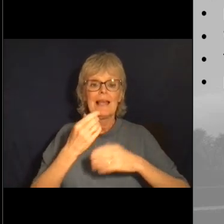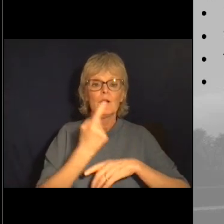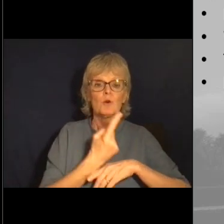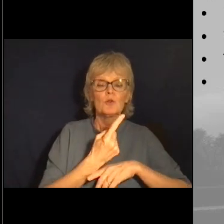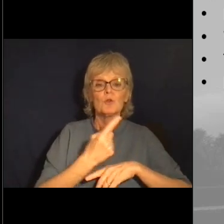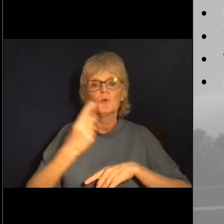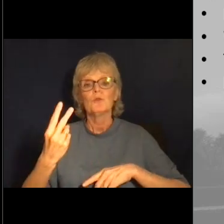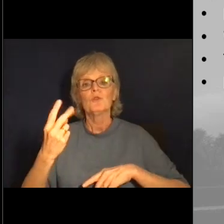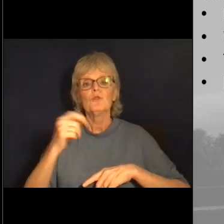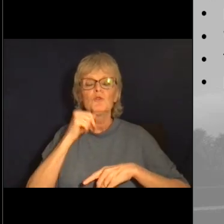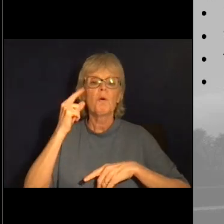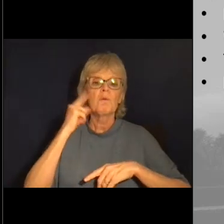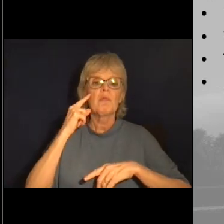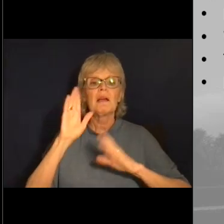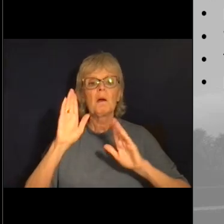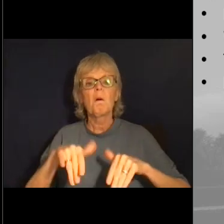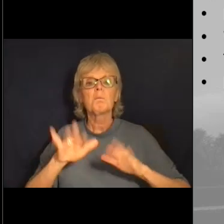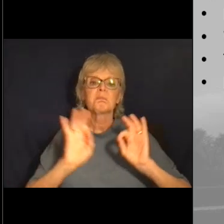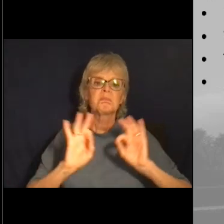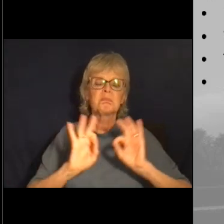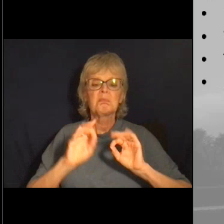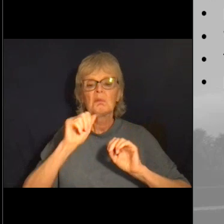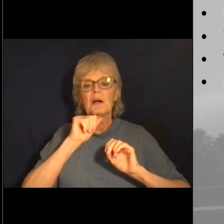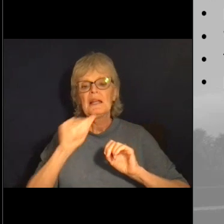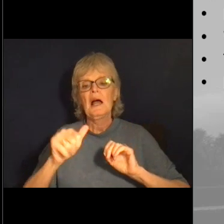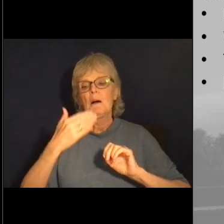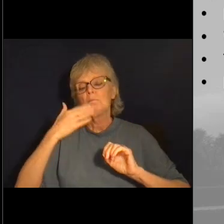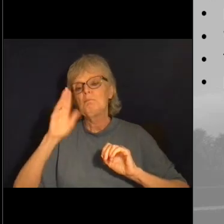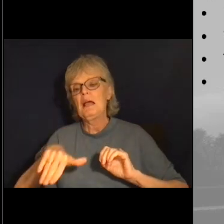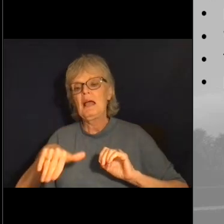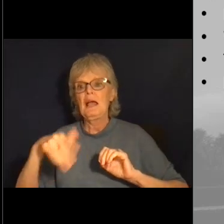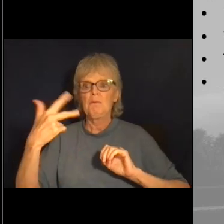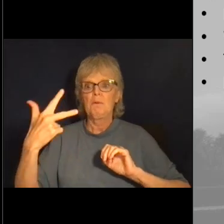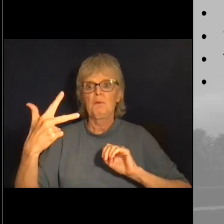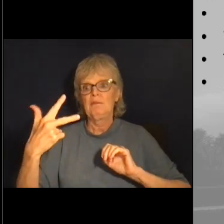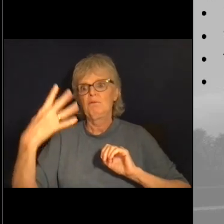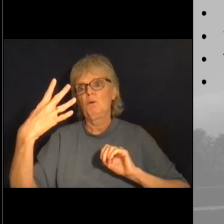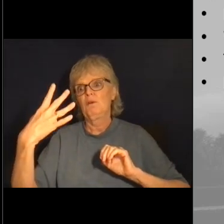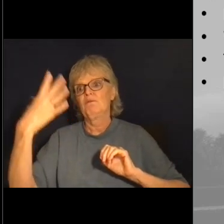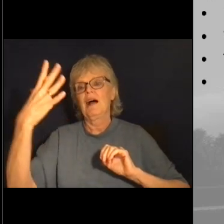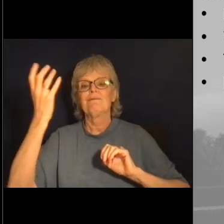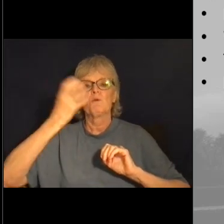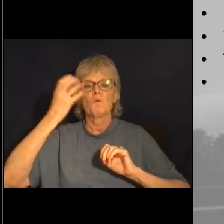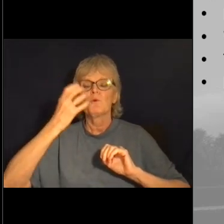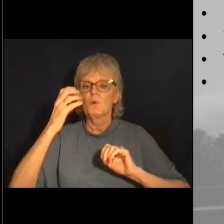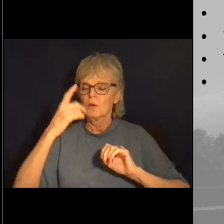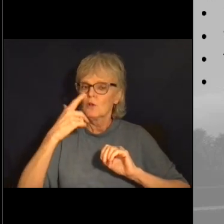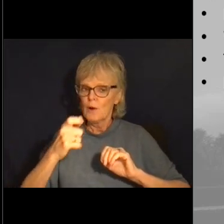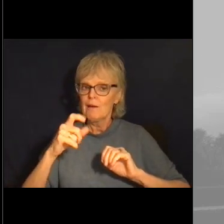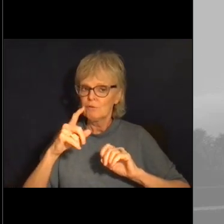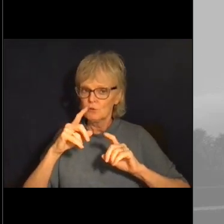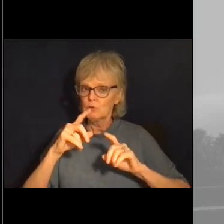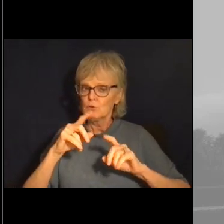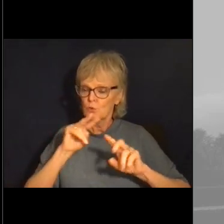don't think that that's somehow less important than a category three or four or five or anything like that. We've got to take all these things seriously.